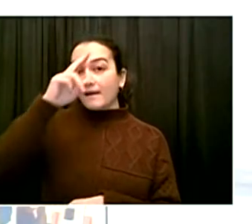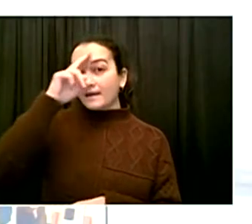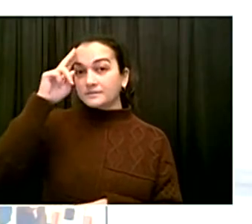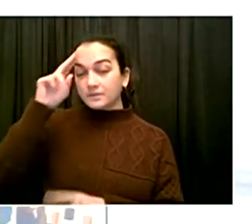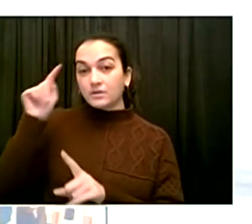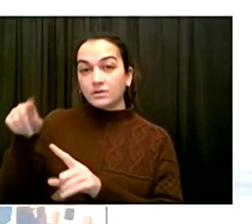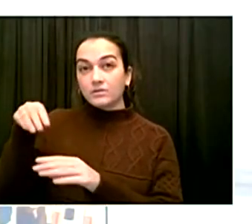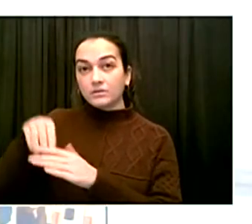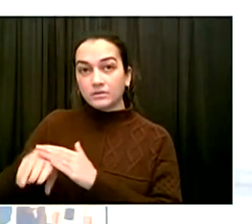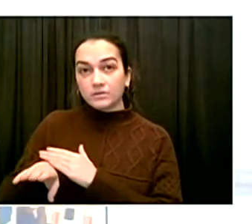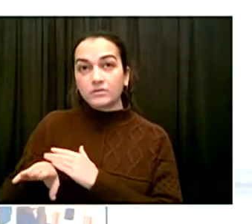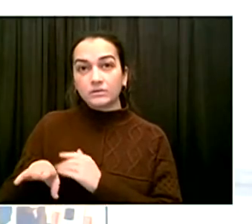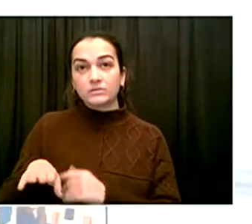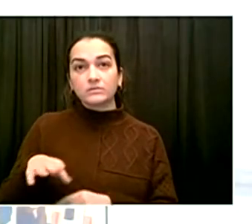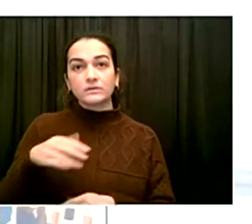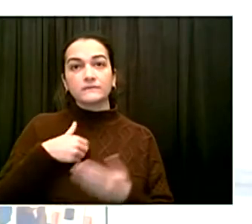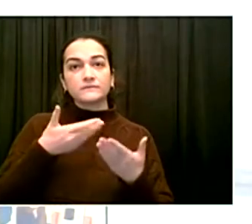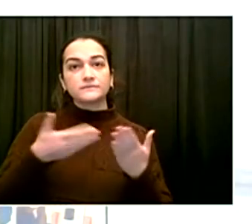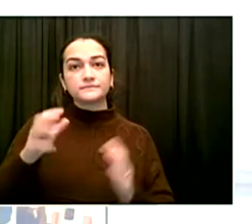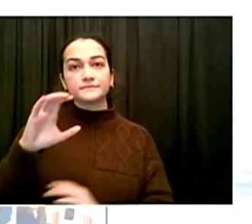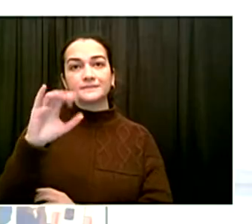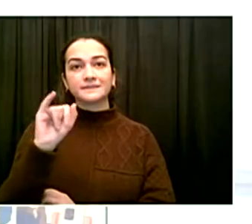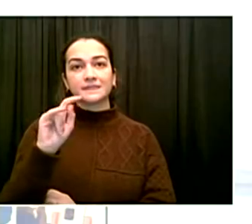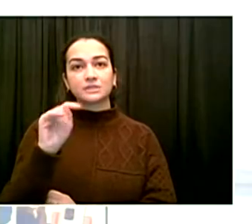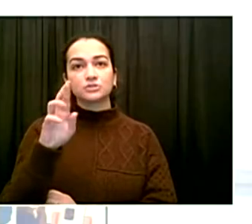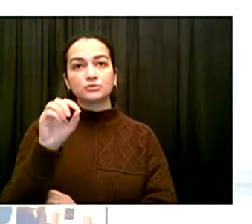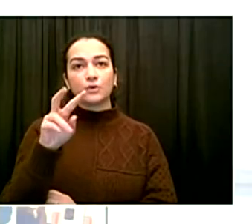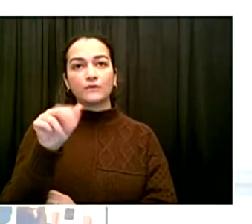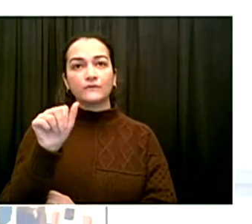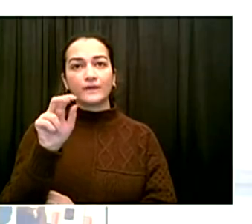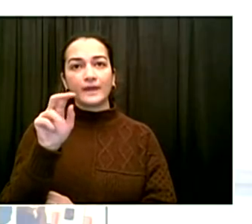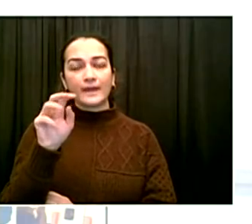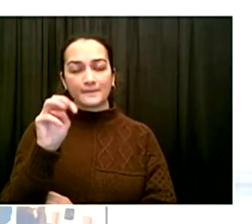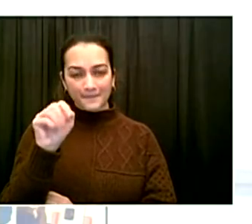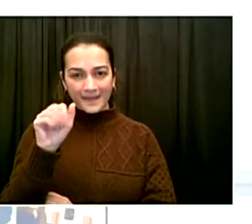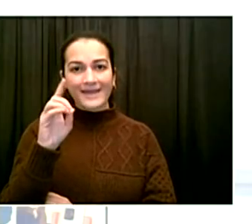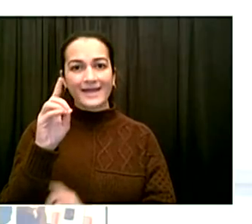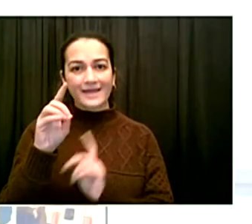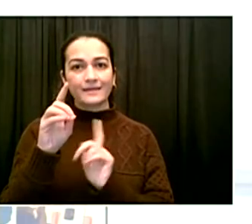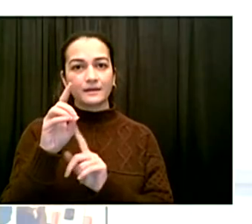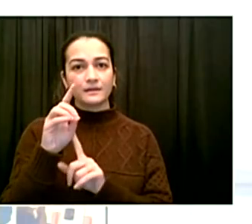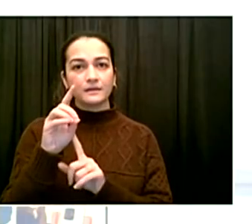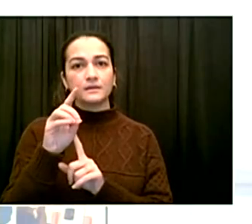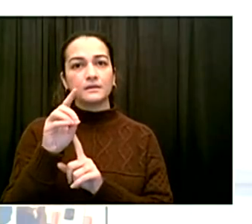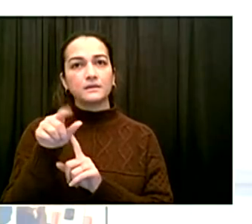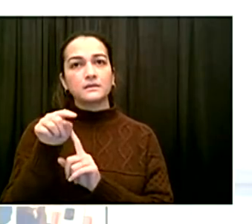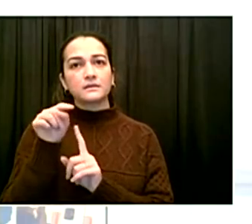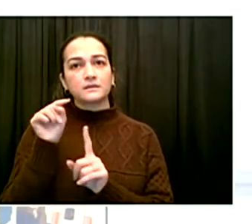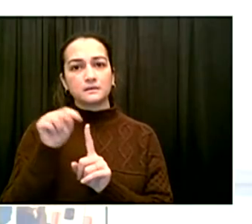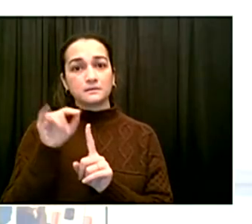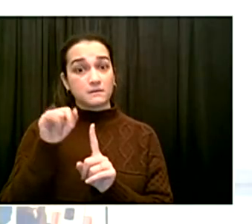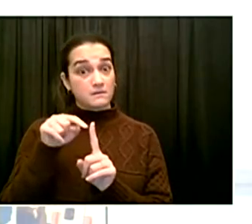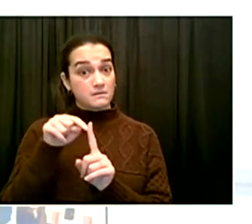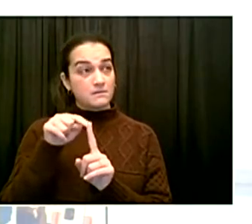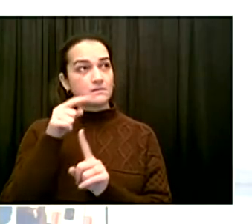PARTICULARLY ONE KNOWN AS CITROEN UP WHICH IS ALREADY